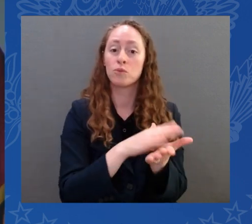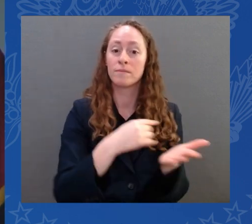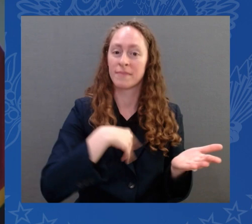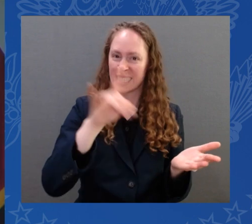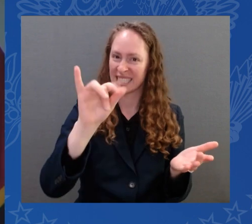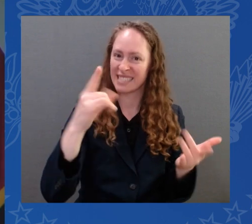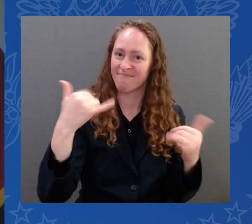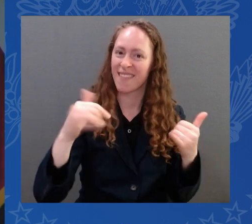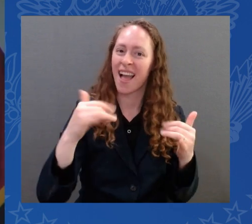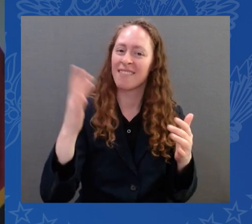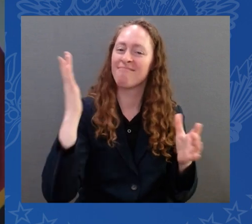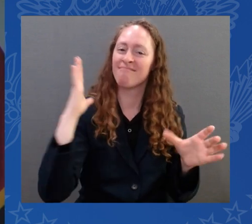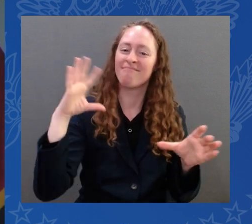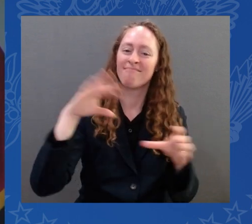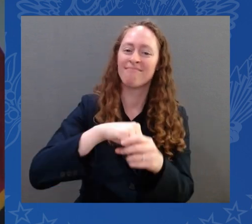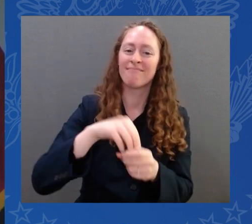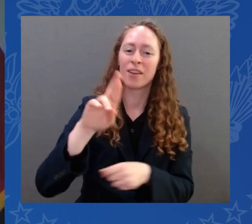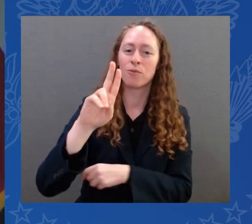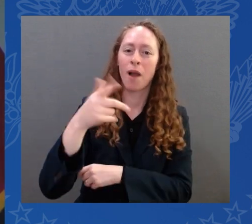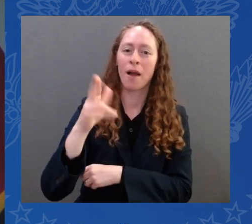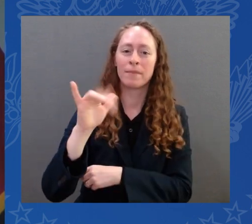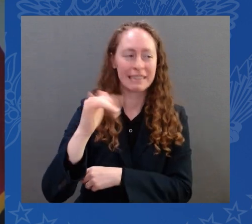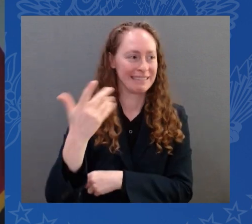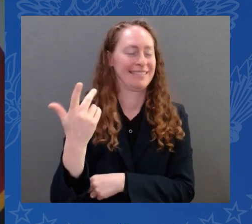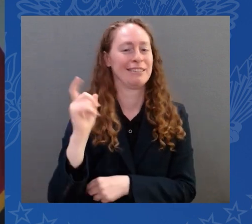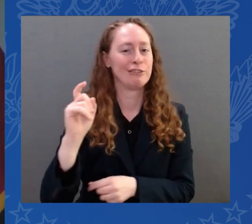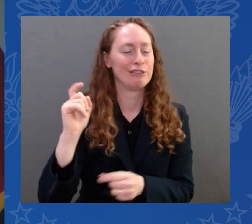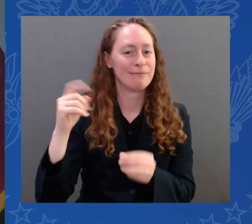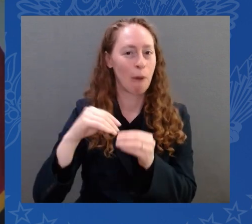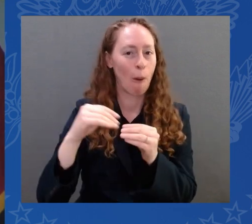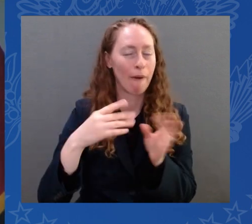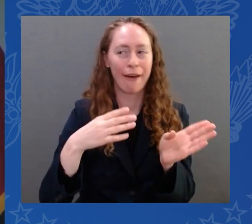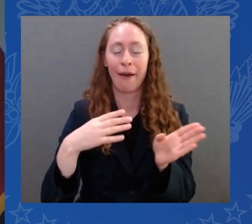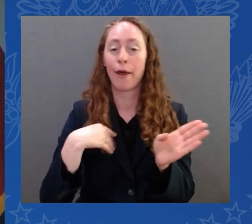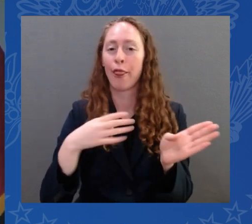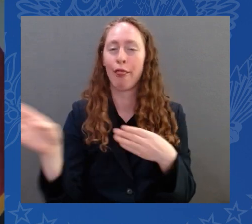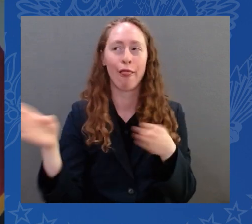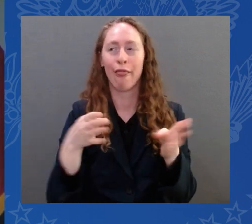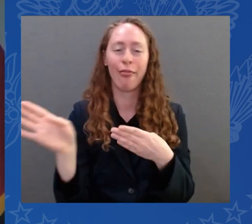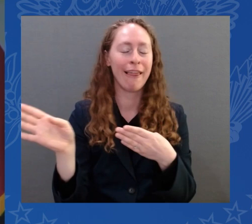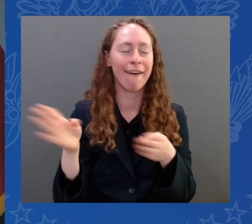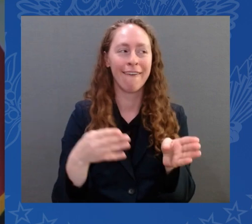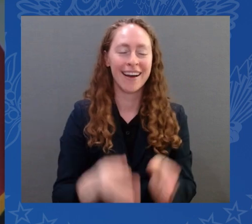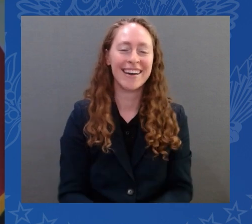First Class, Andre Rascoe, Delta Company -- your class president.